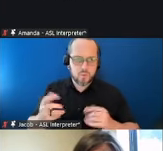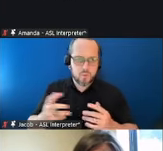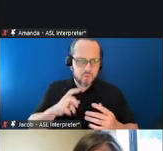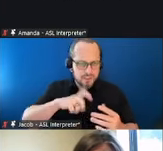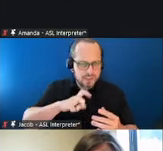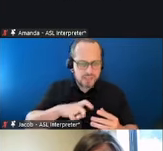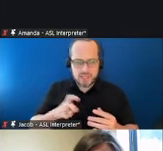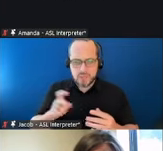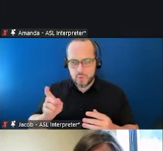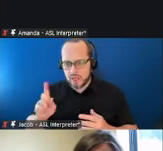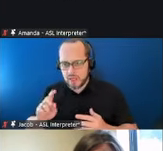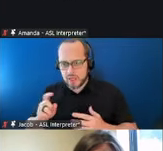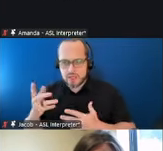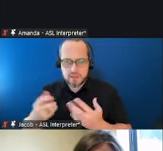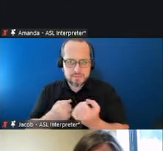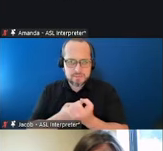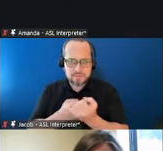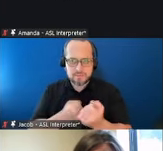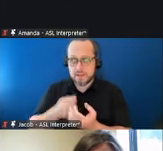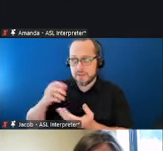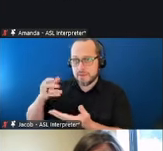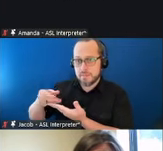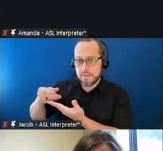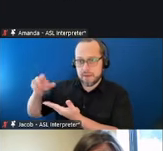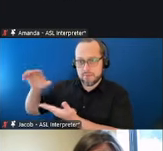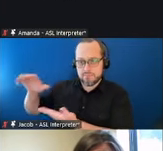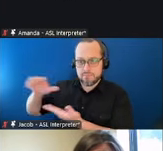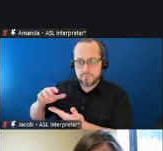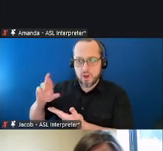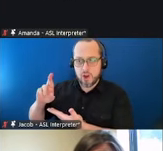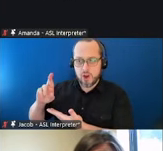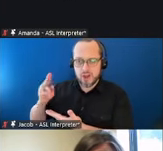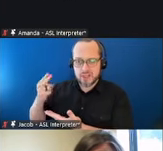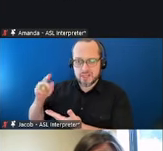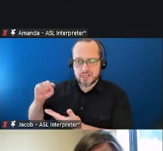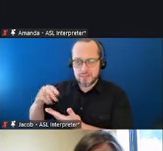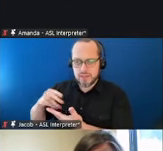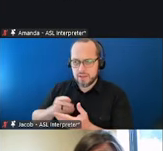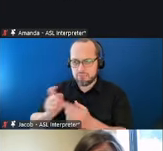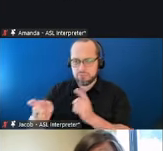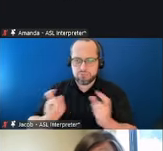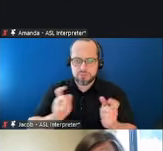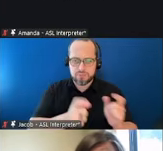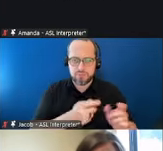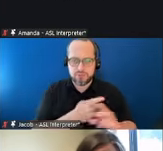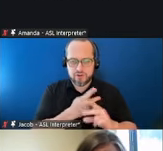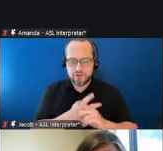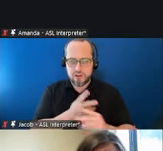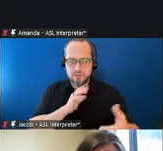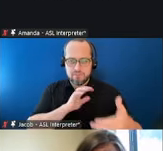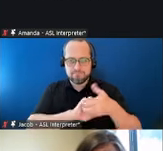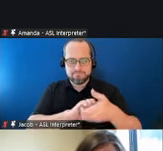use the funds that we receive from RHTP in order to support that gap filling um and helping us to